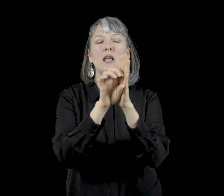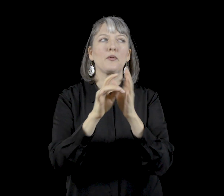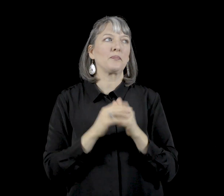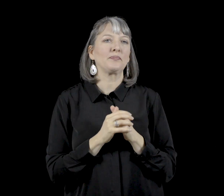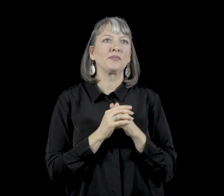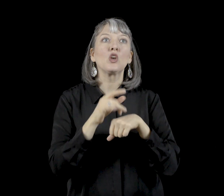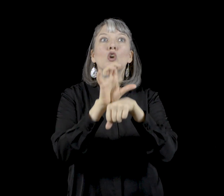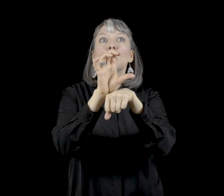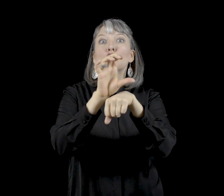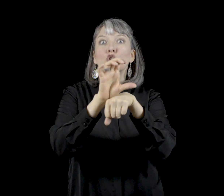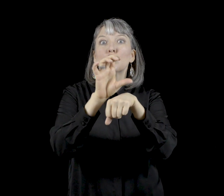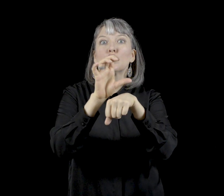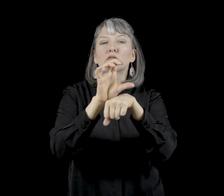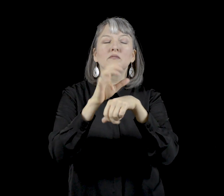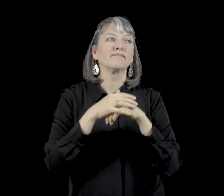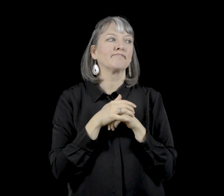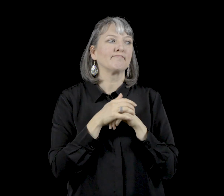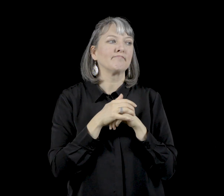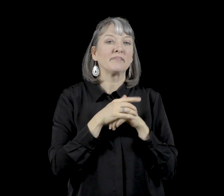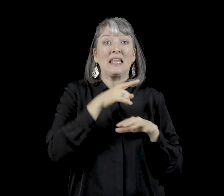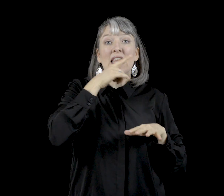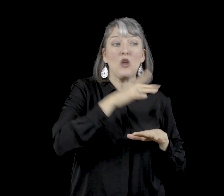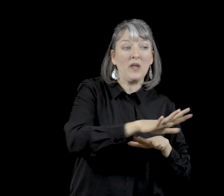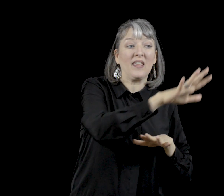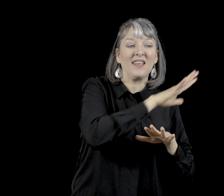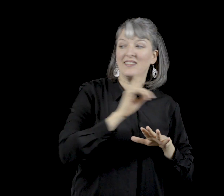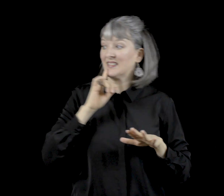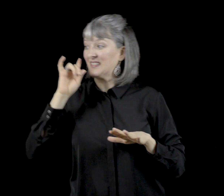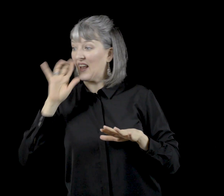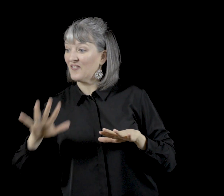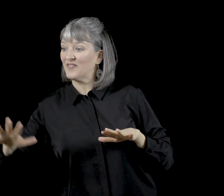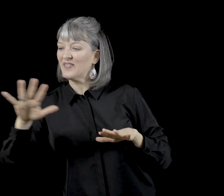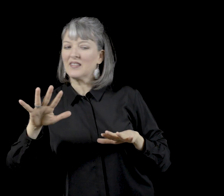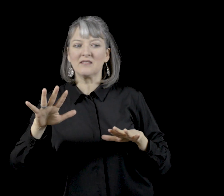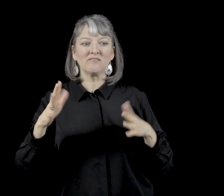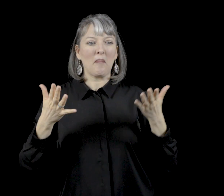An example could be at a church setting with both hearing and Deaf present.